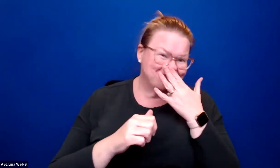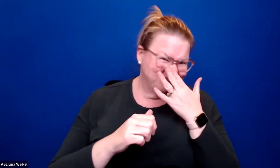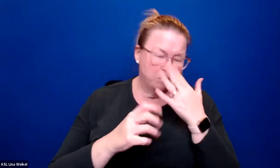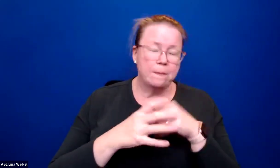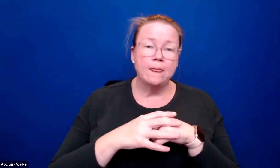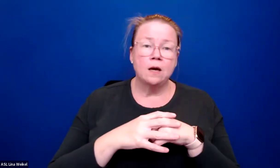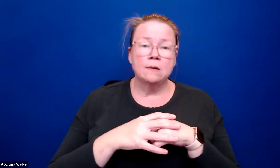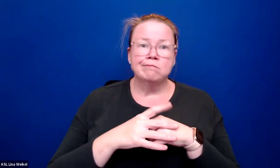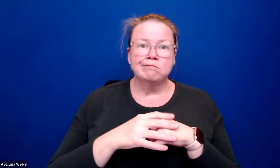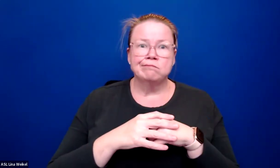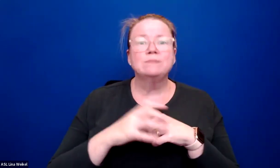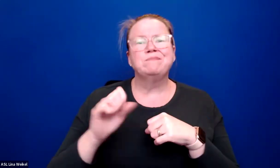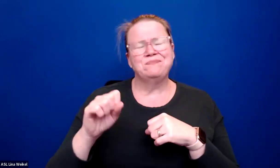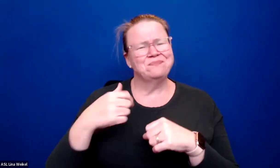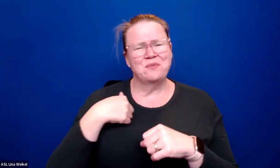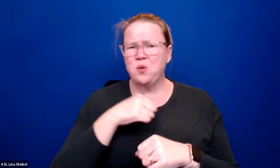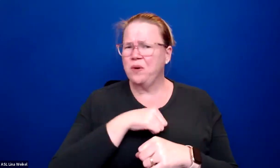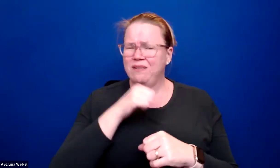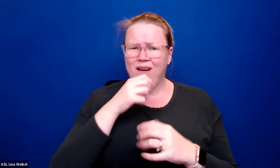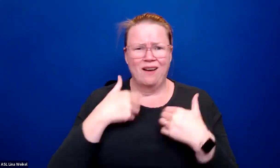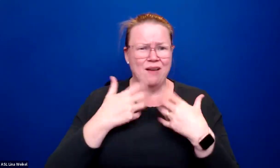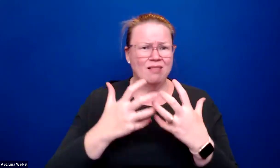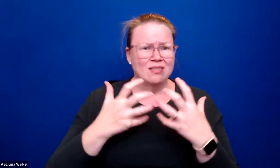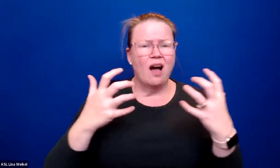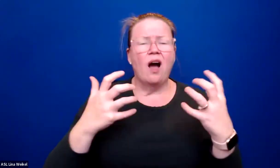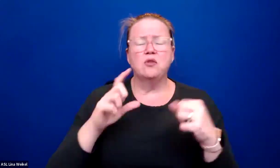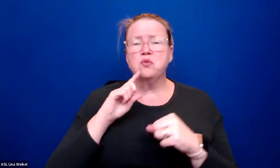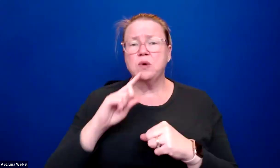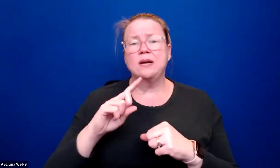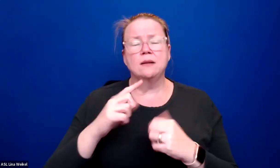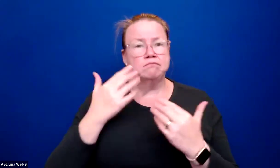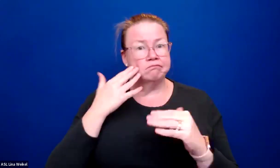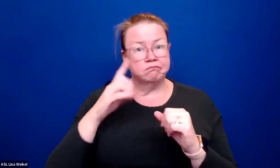Kendra Garcia: Oh, yeah, we don't get a whole lot like it's very much I don't know about you guys, but